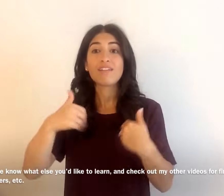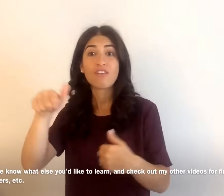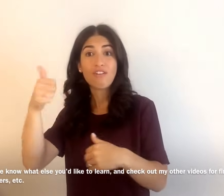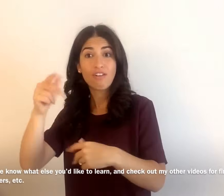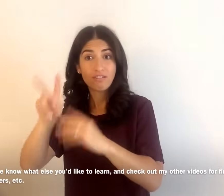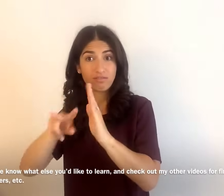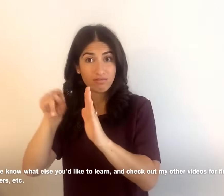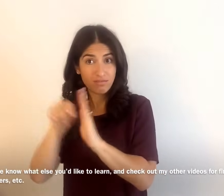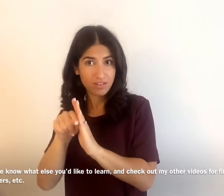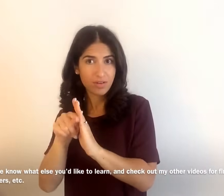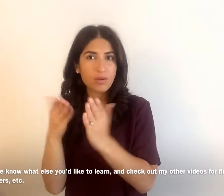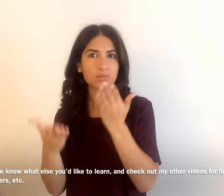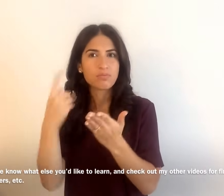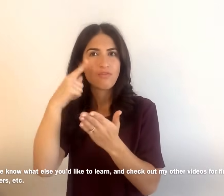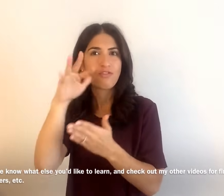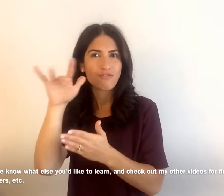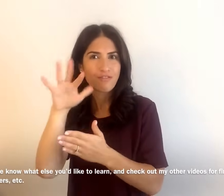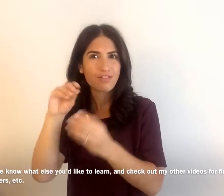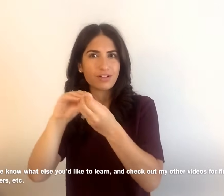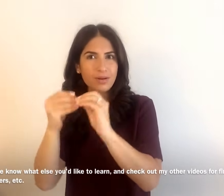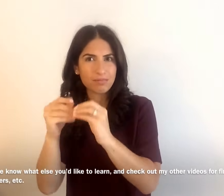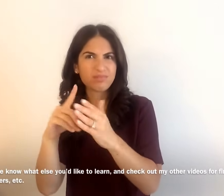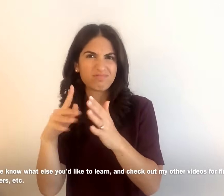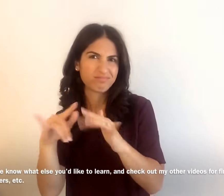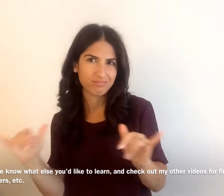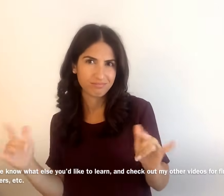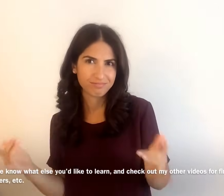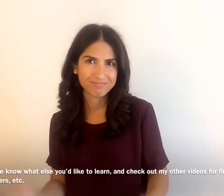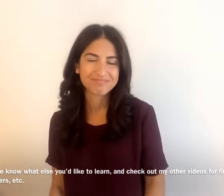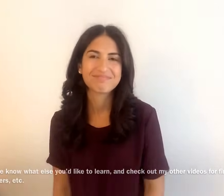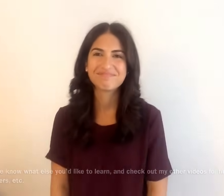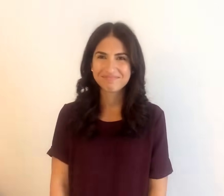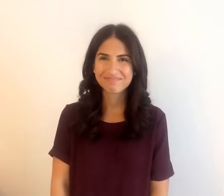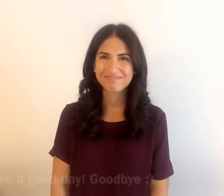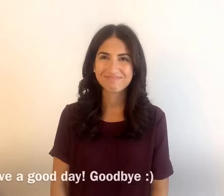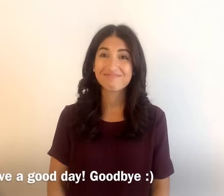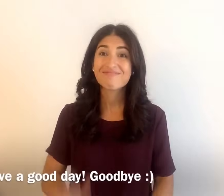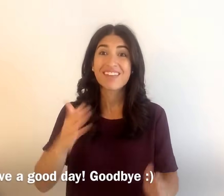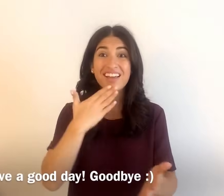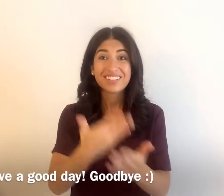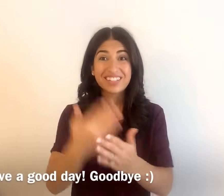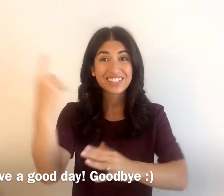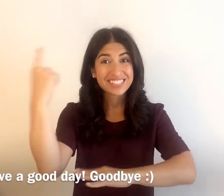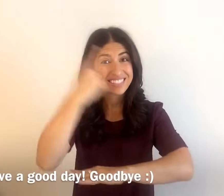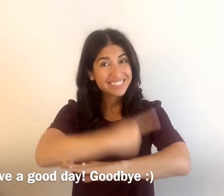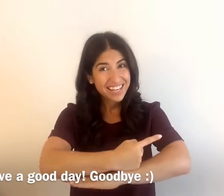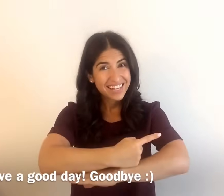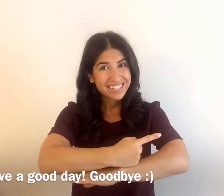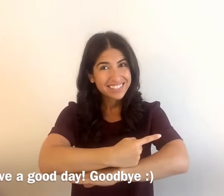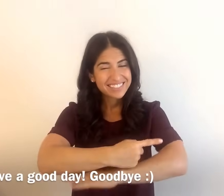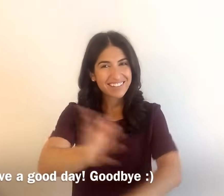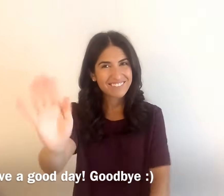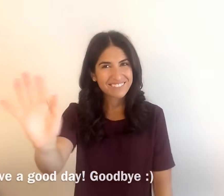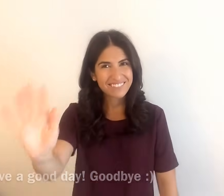me know, and you might want to check out my other videos for fingerspelling, numbers, and so on.